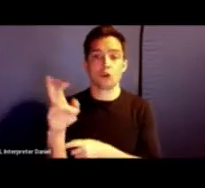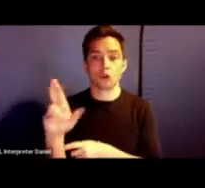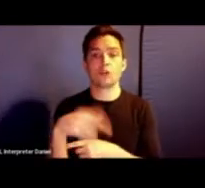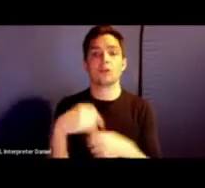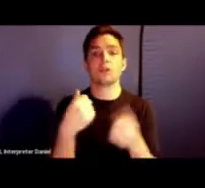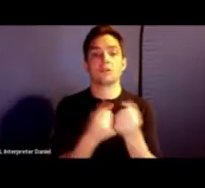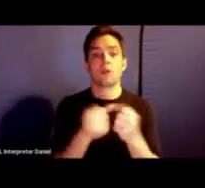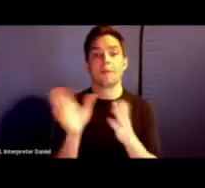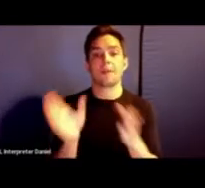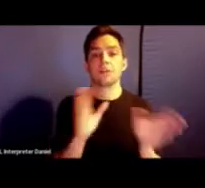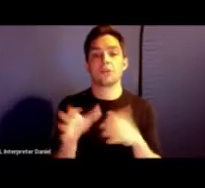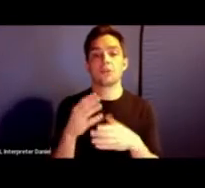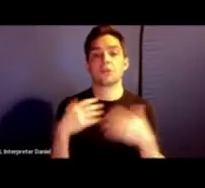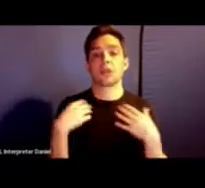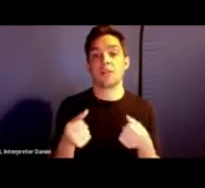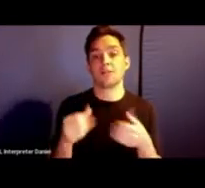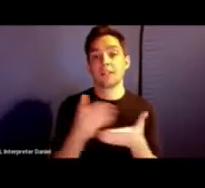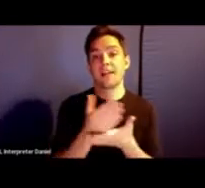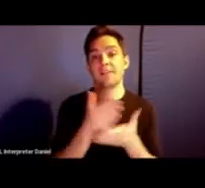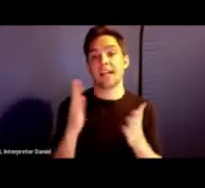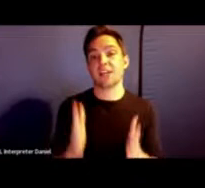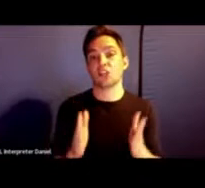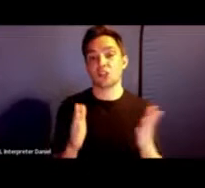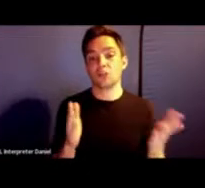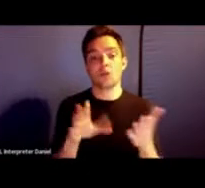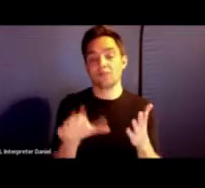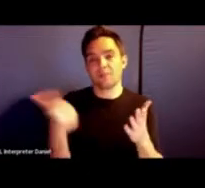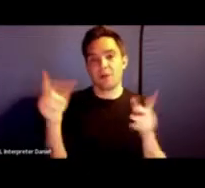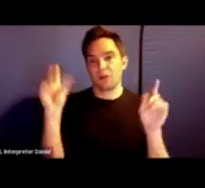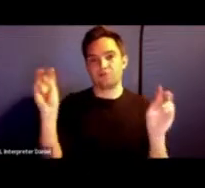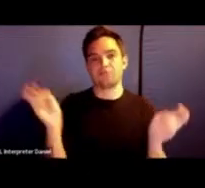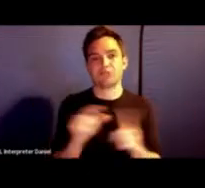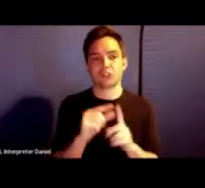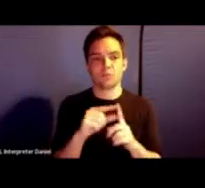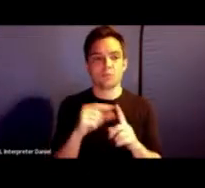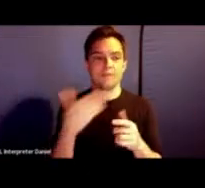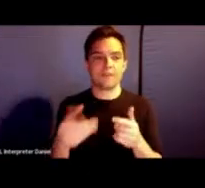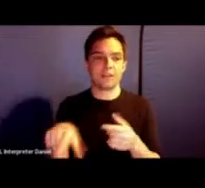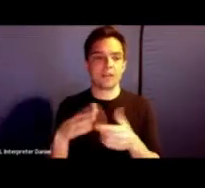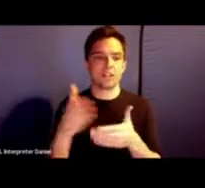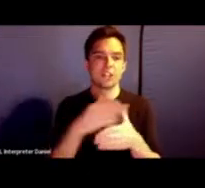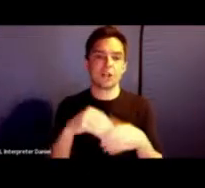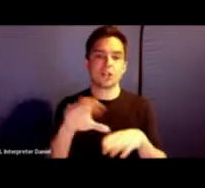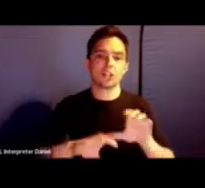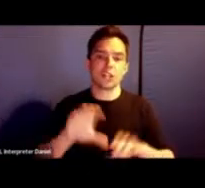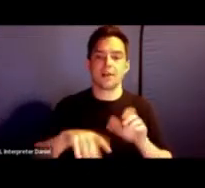recovery navigator, or some other term which we would invite you to share in the chat? I think, while people are